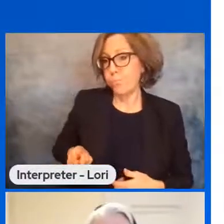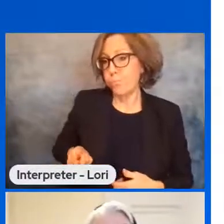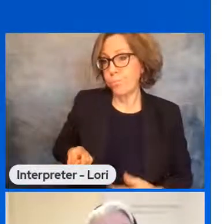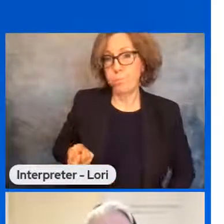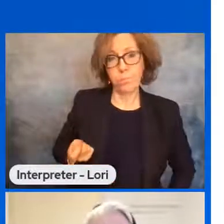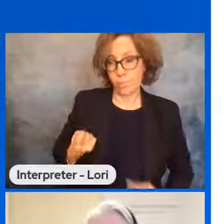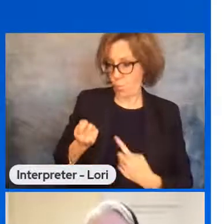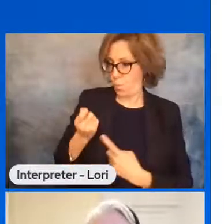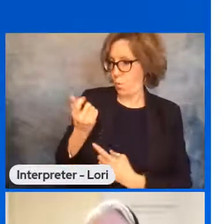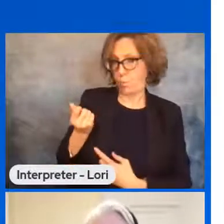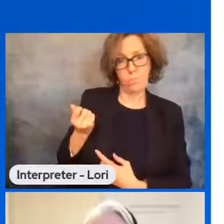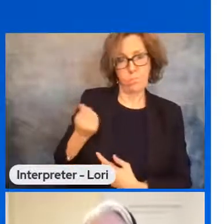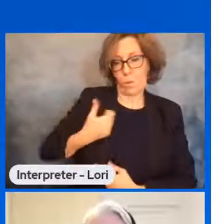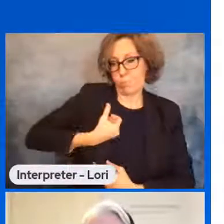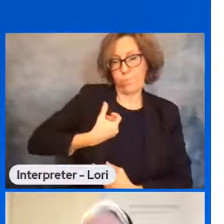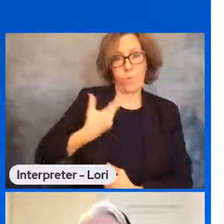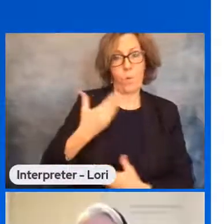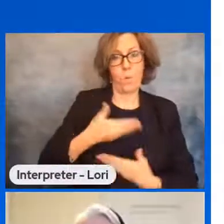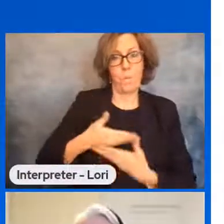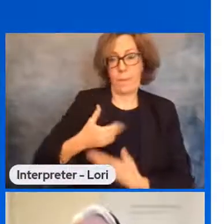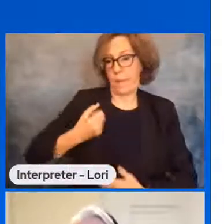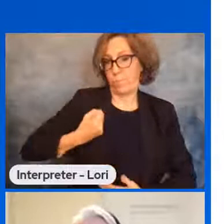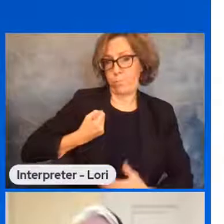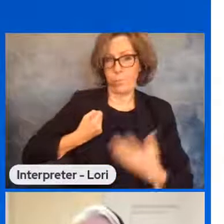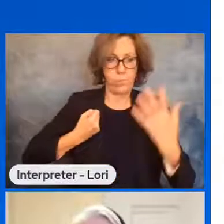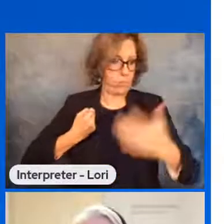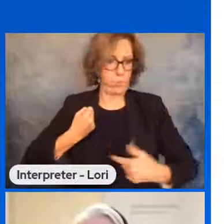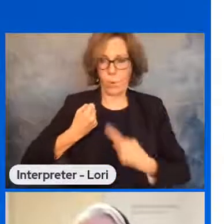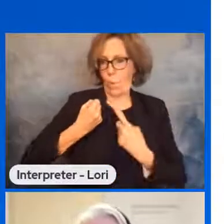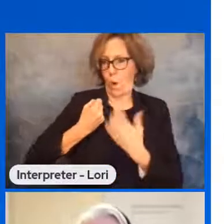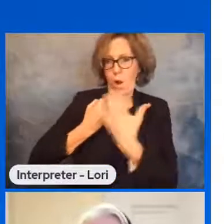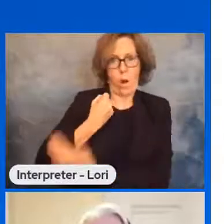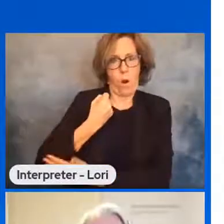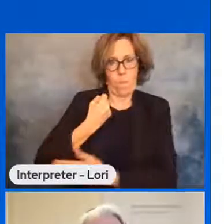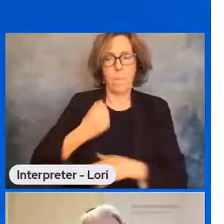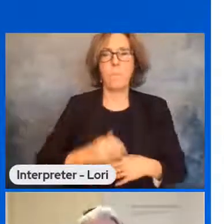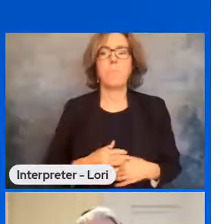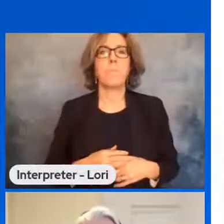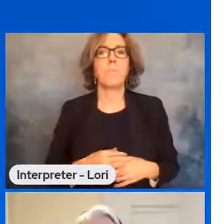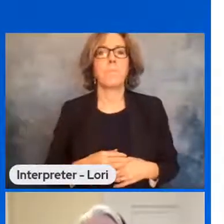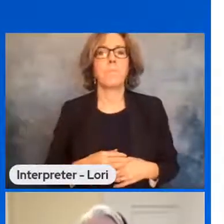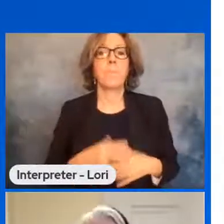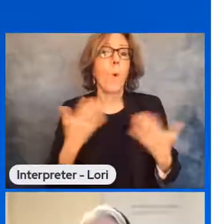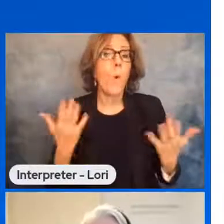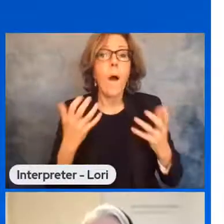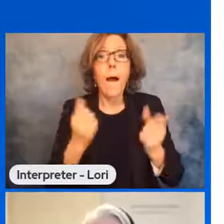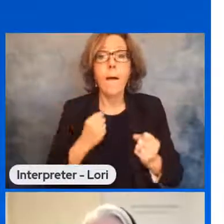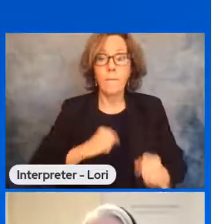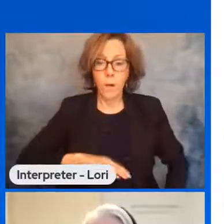going to drop your child. Or there are also age-related disabilities, like your hearing or sight.